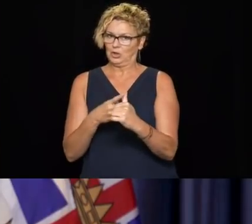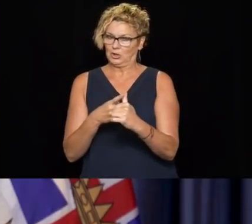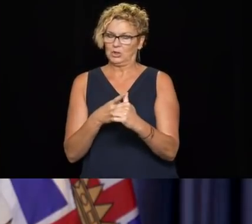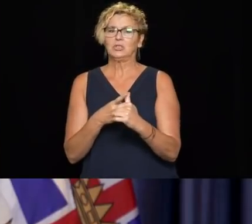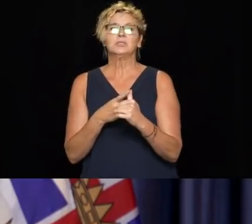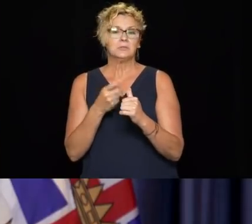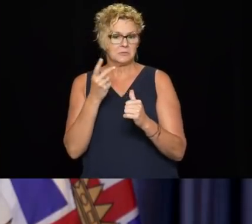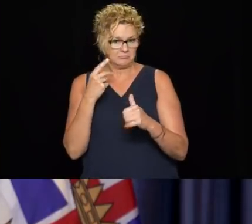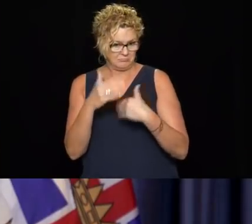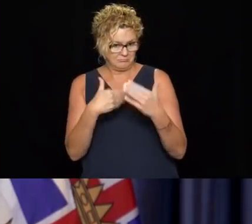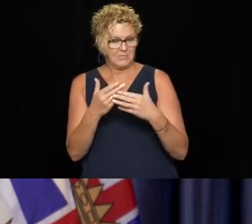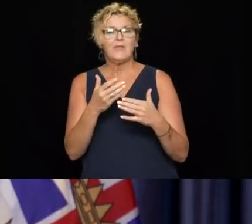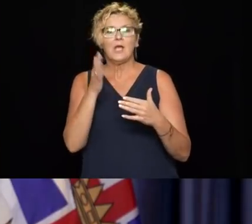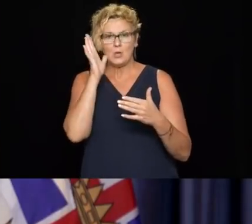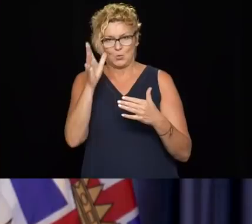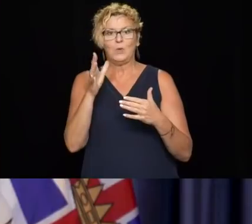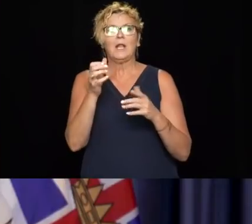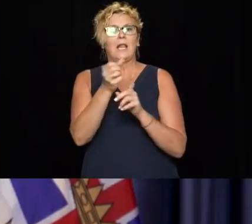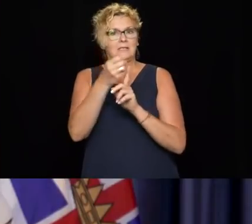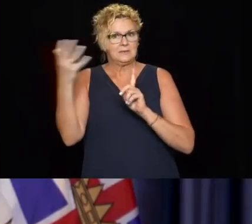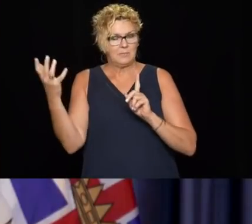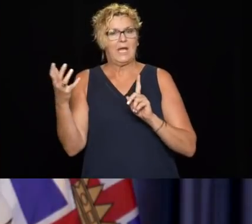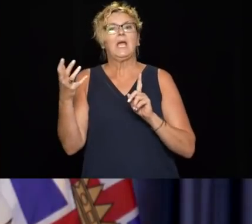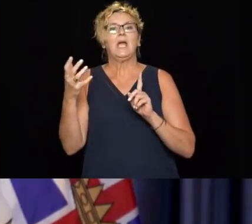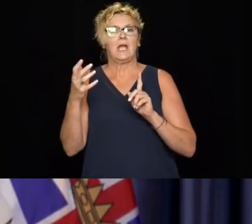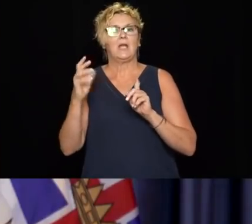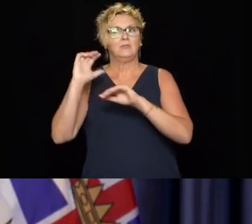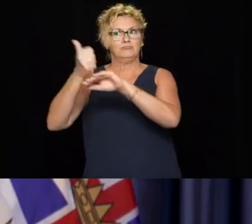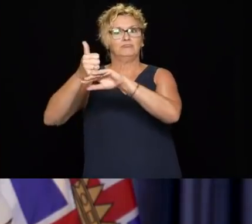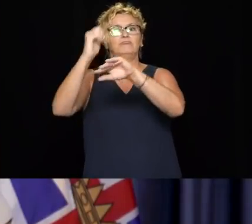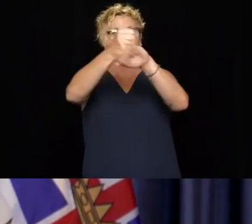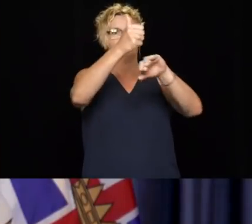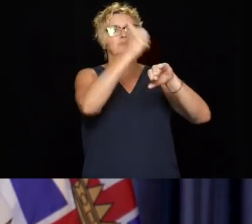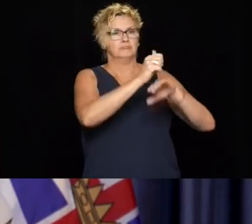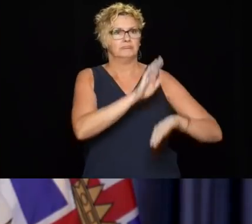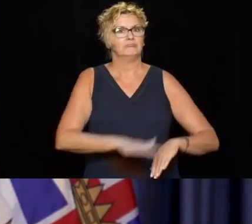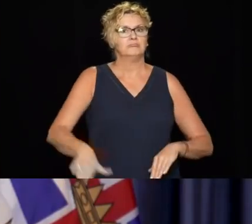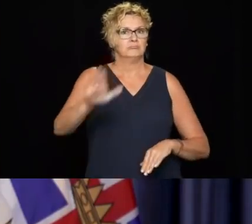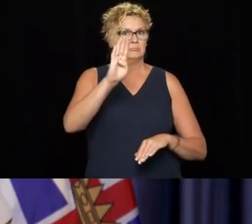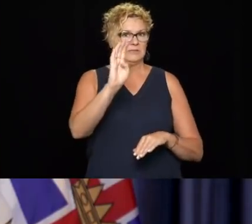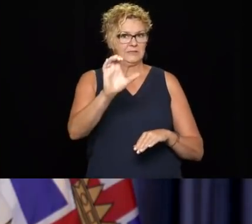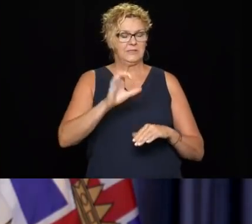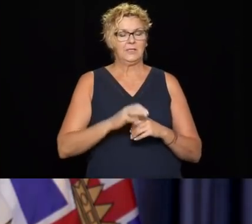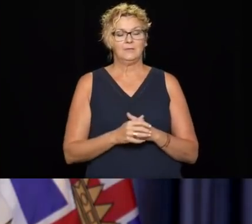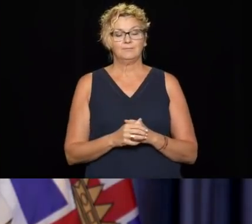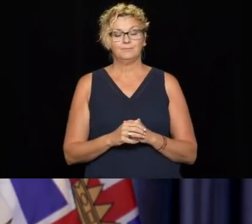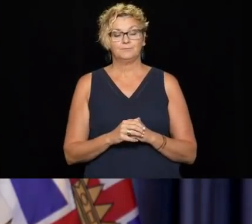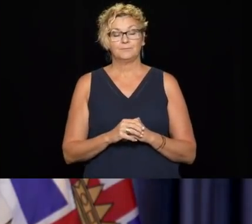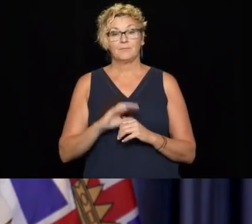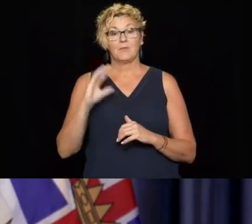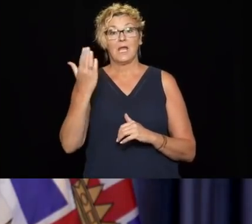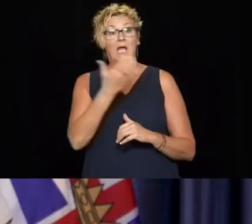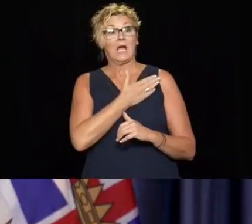we go into the flu season that we make sure that our hospitals are not congested when they do not have to be.